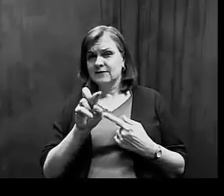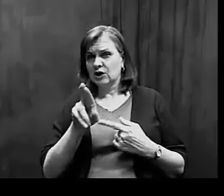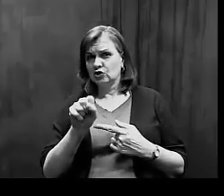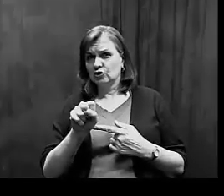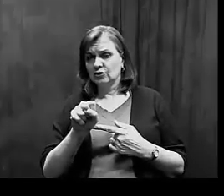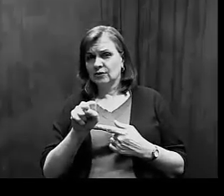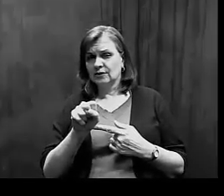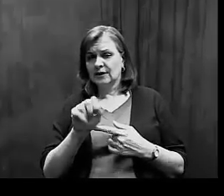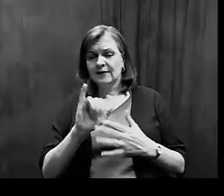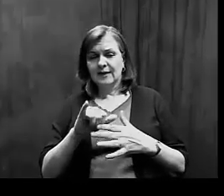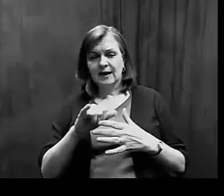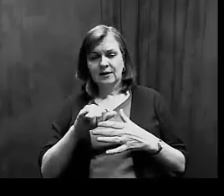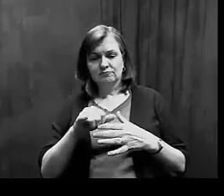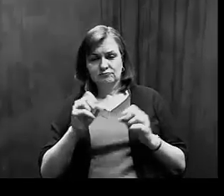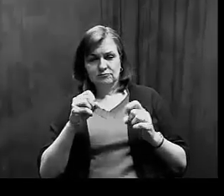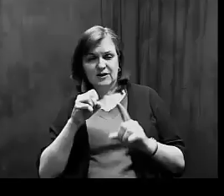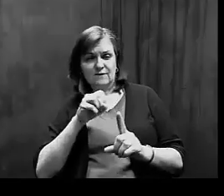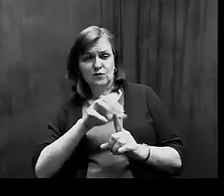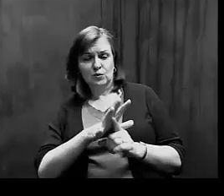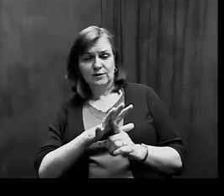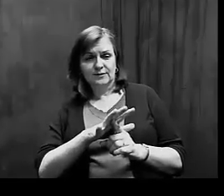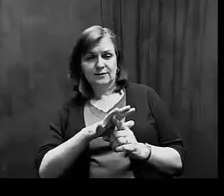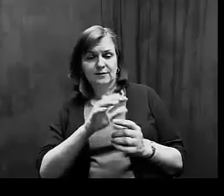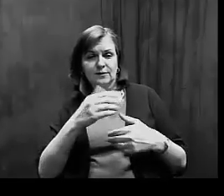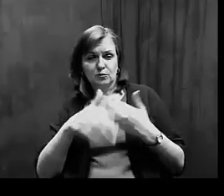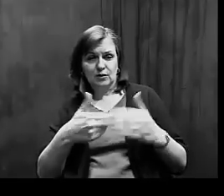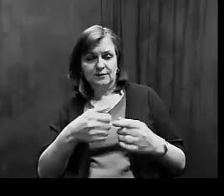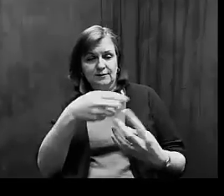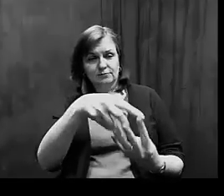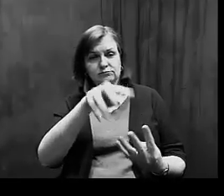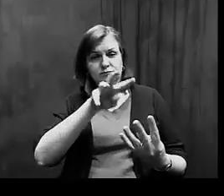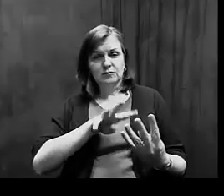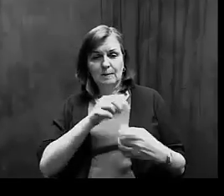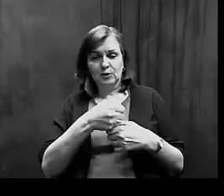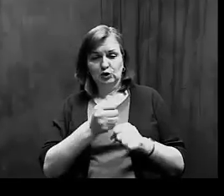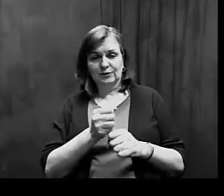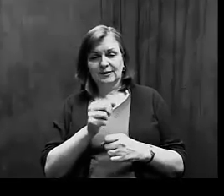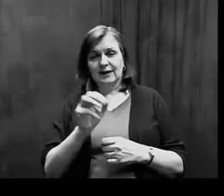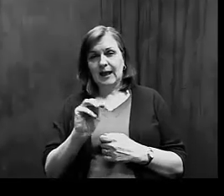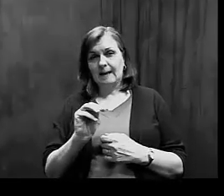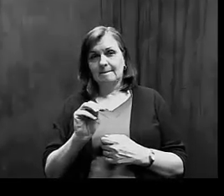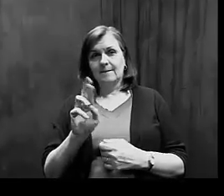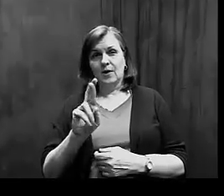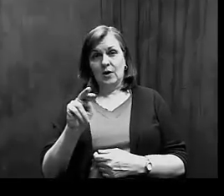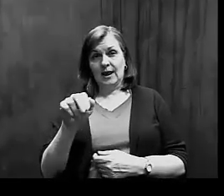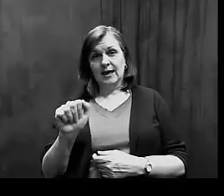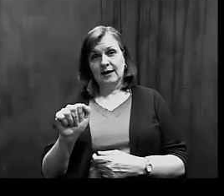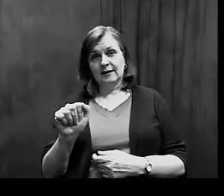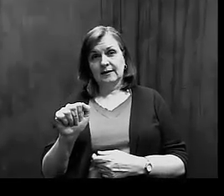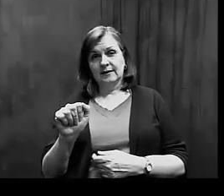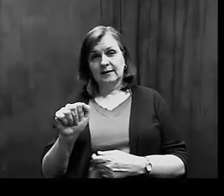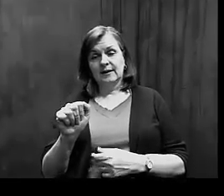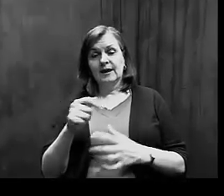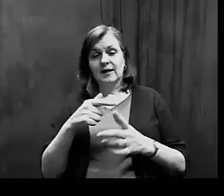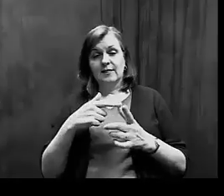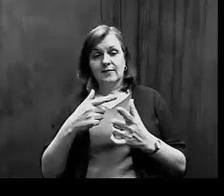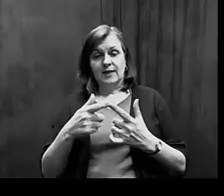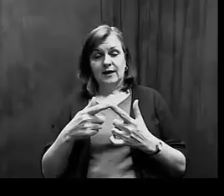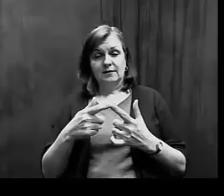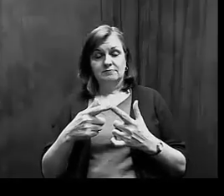they are impacting this DNA to RNA process the production of RNA and particularly, mRNA